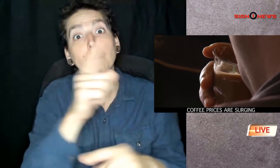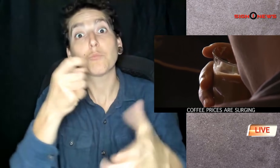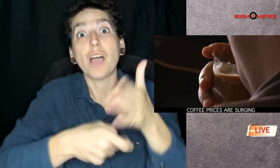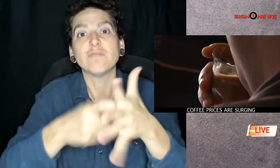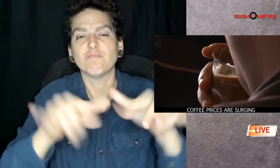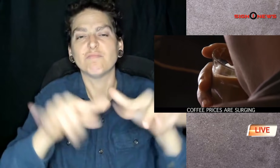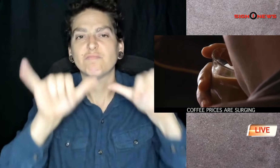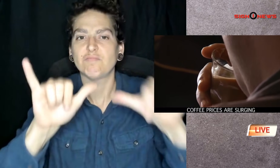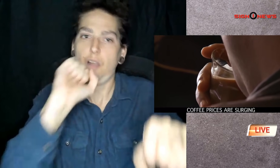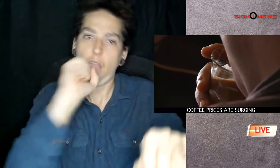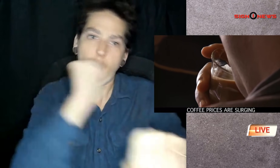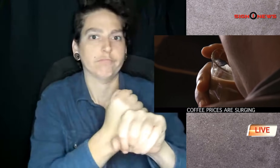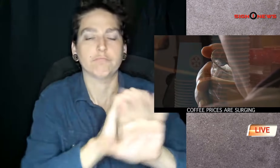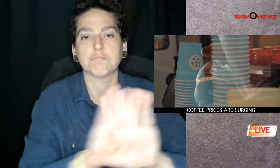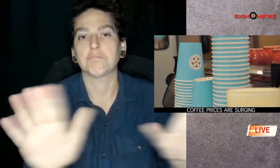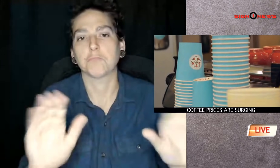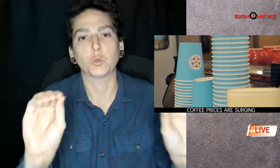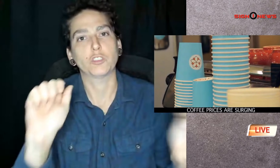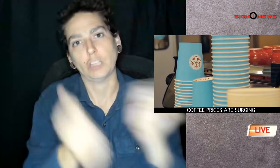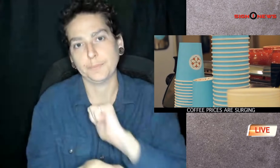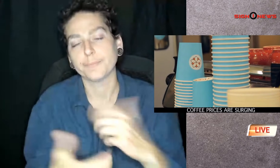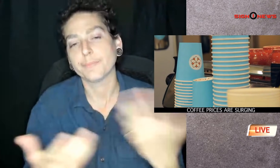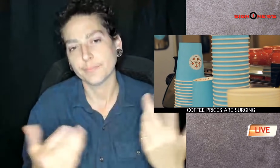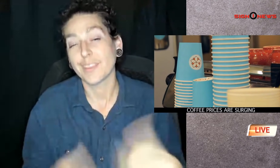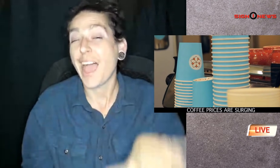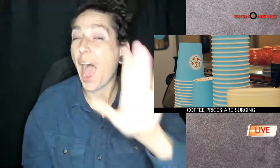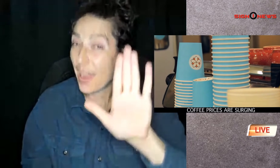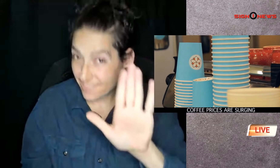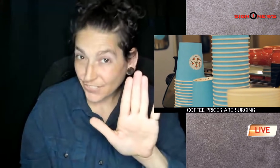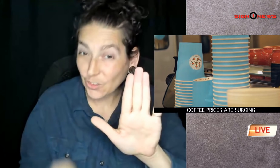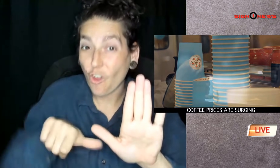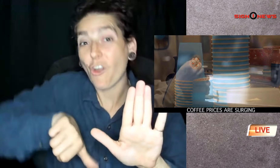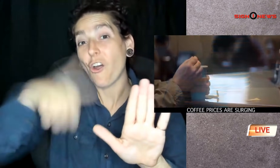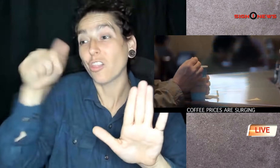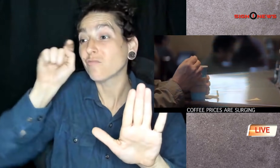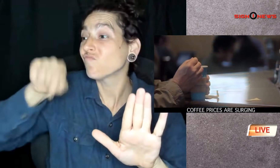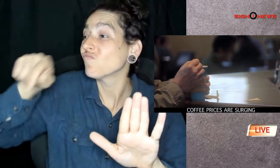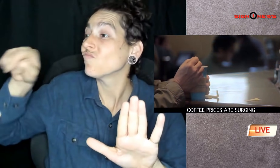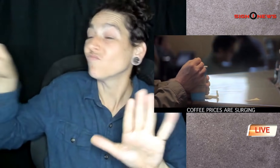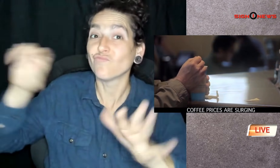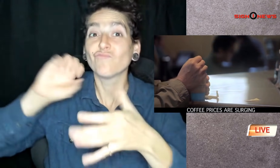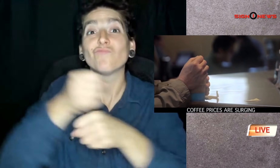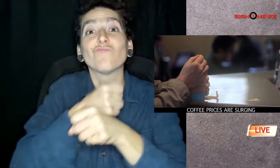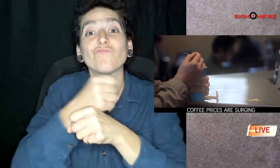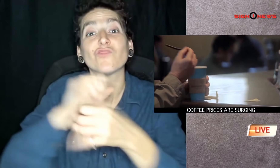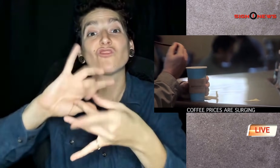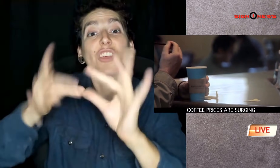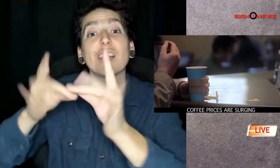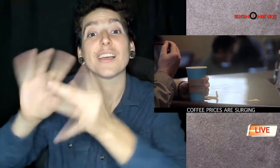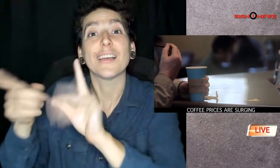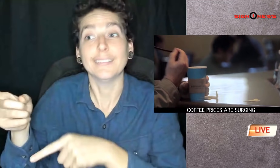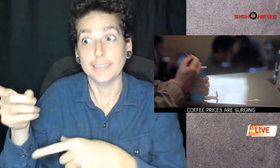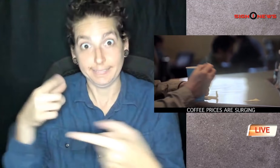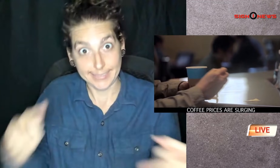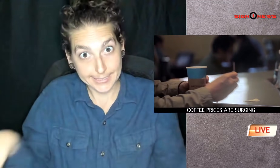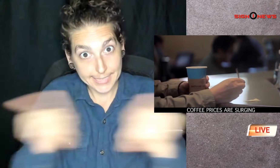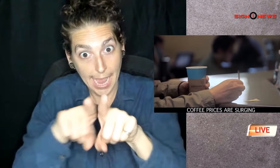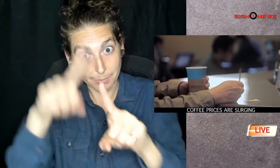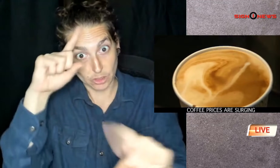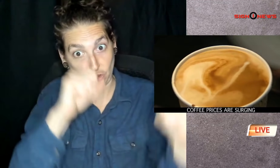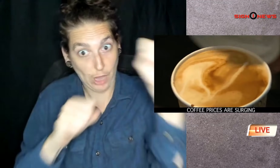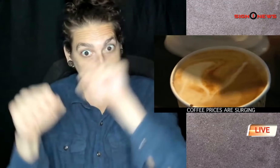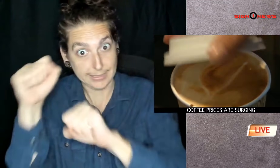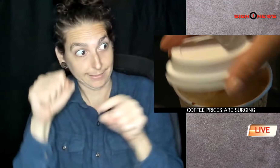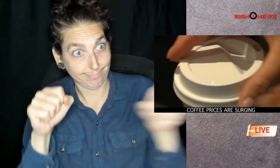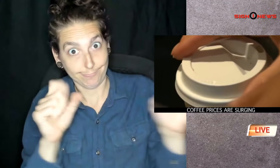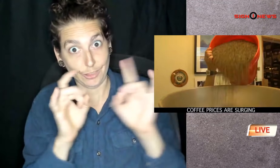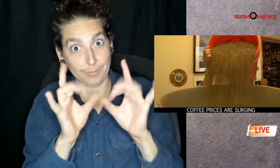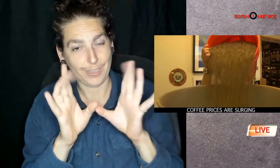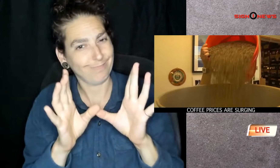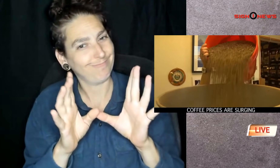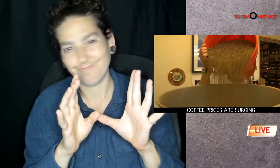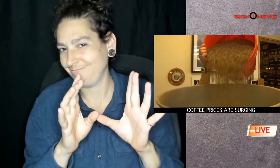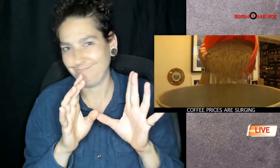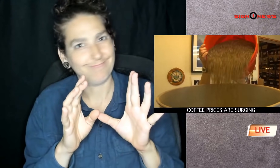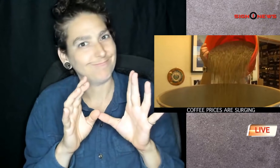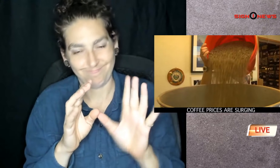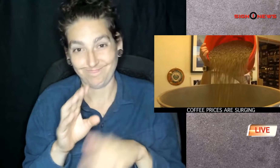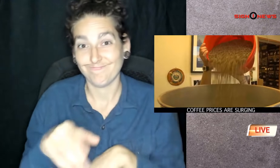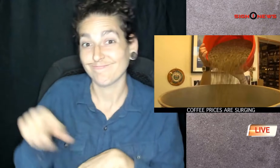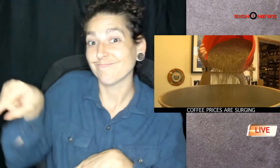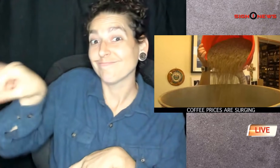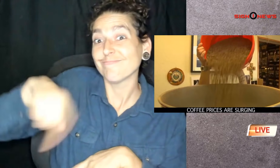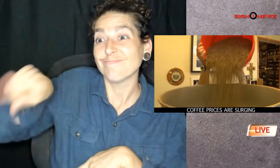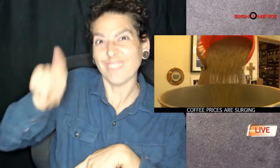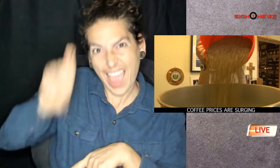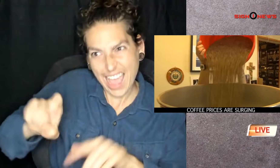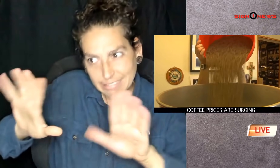in prices however other coffee chains who don't have Starbucks same strategy may have